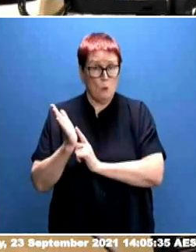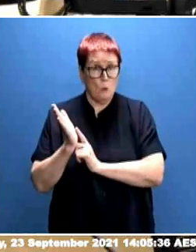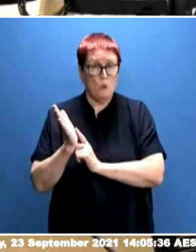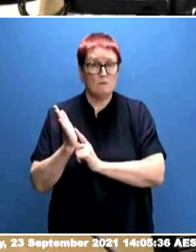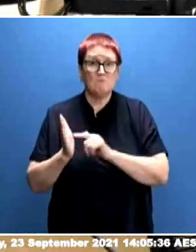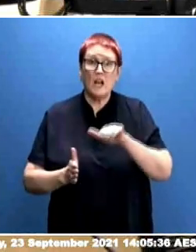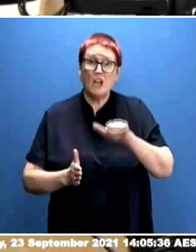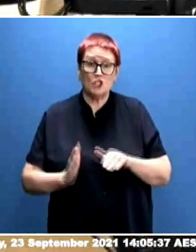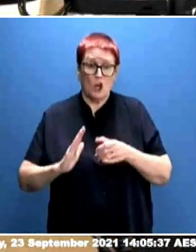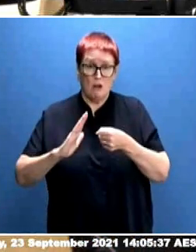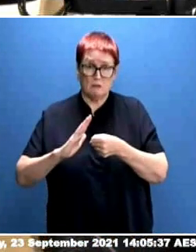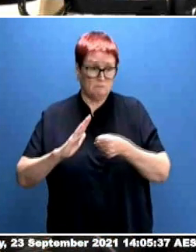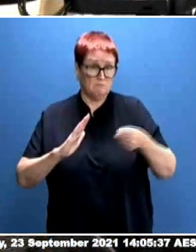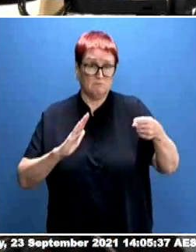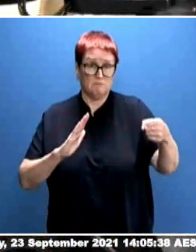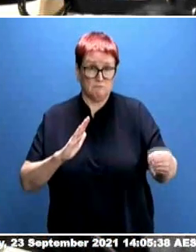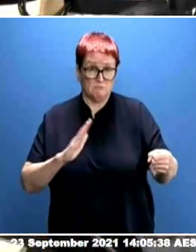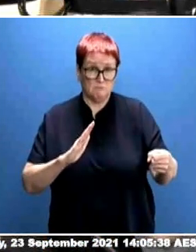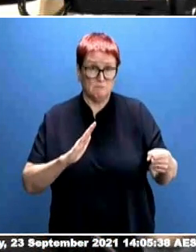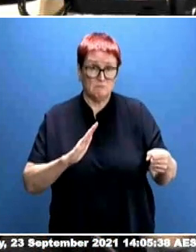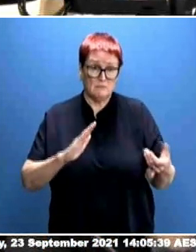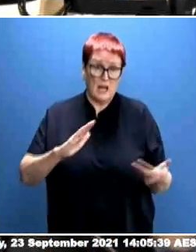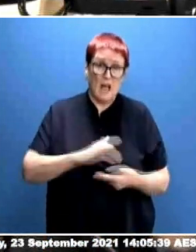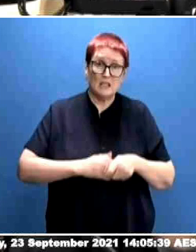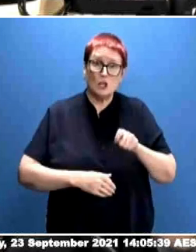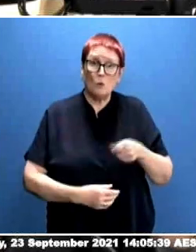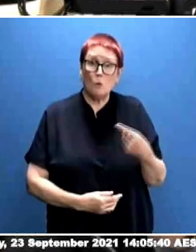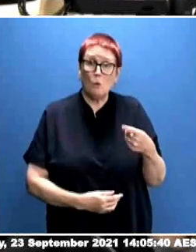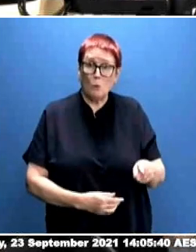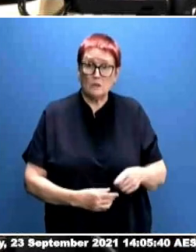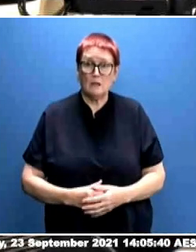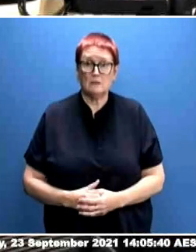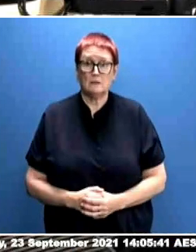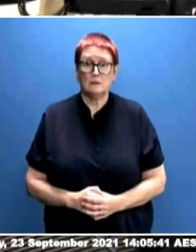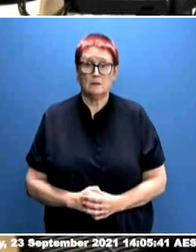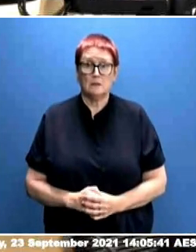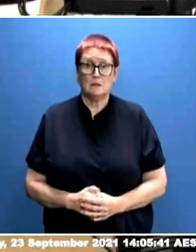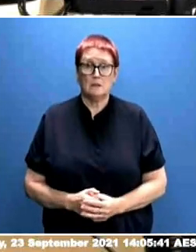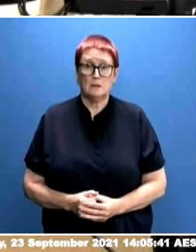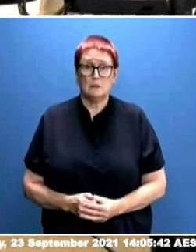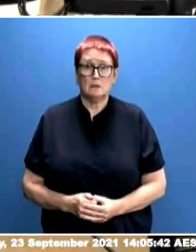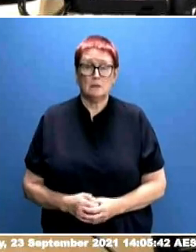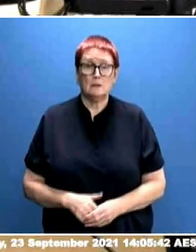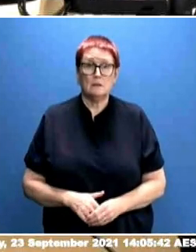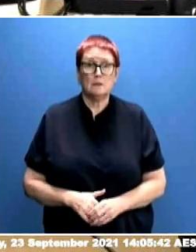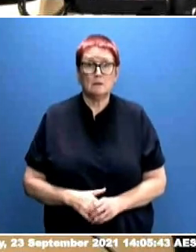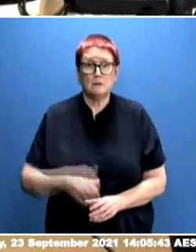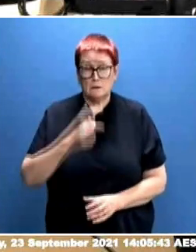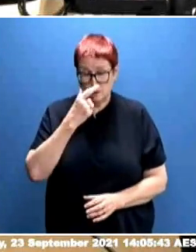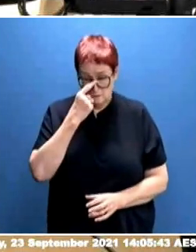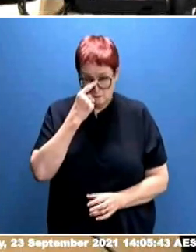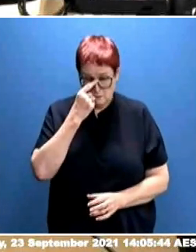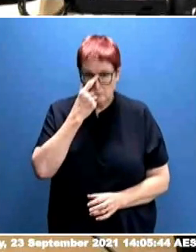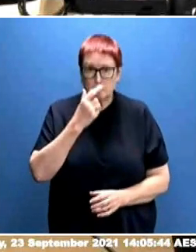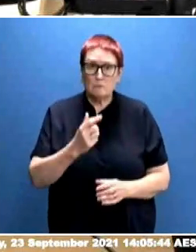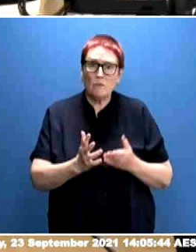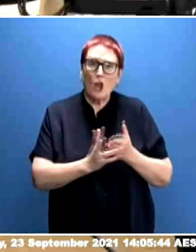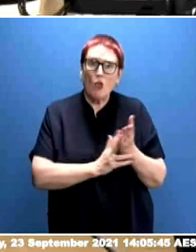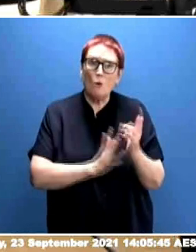placed in care under an order, it's --- through that legislation the